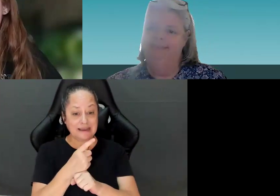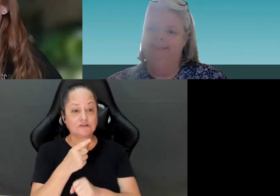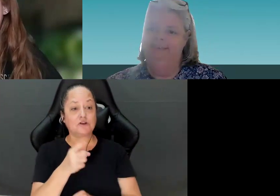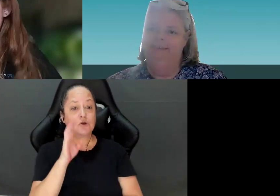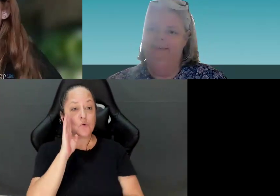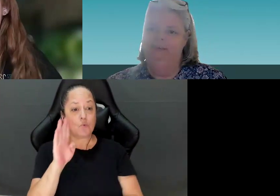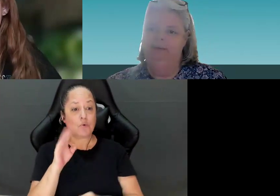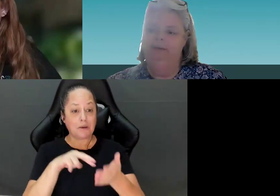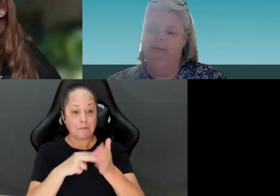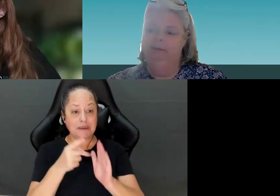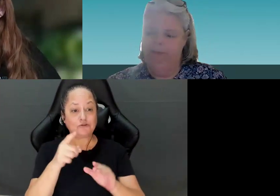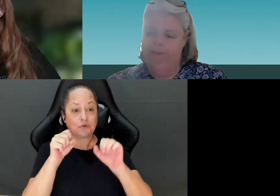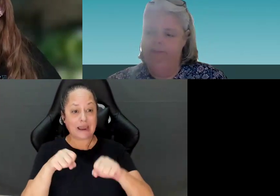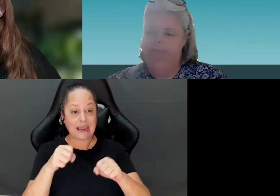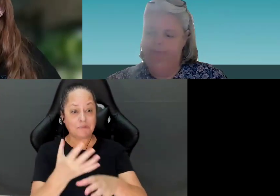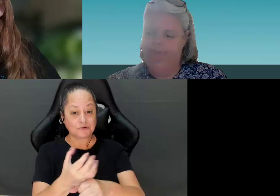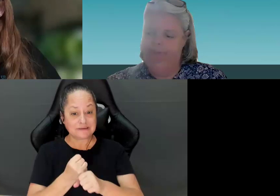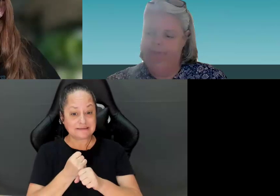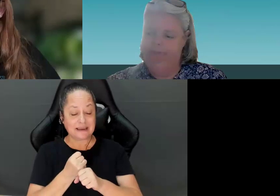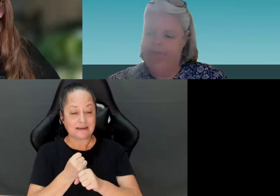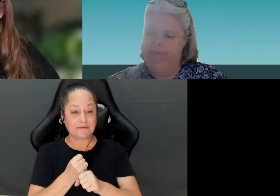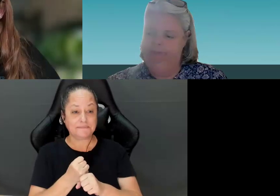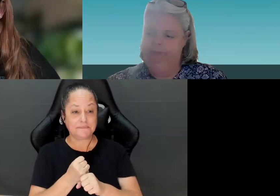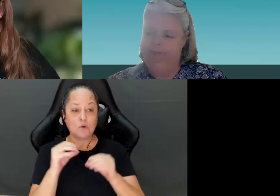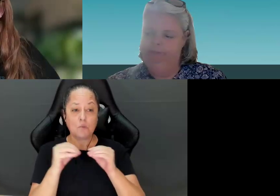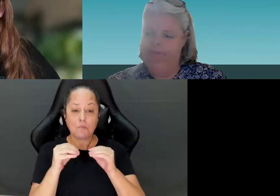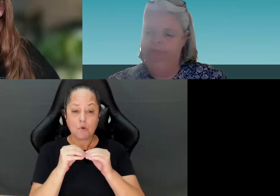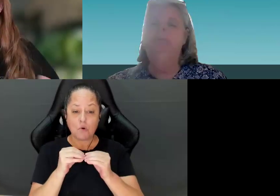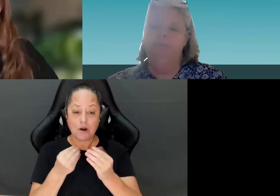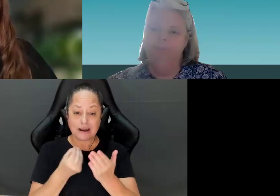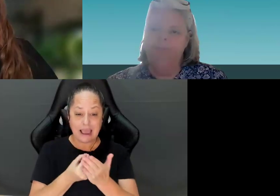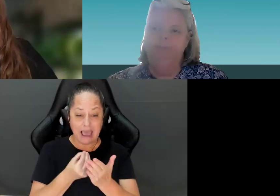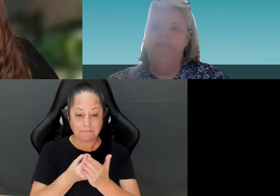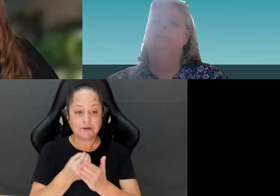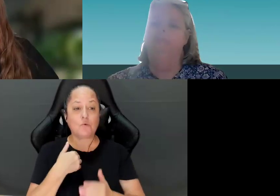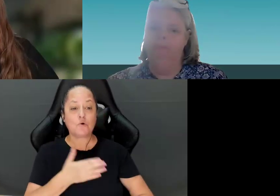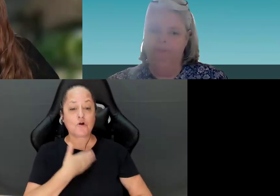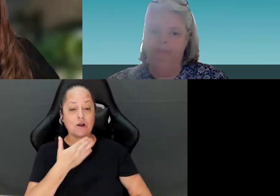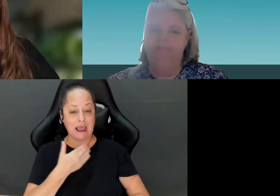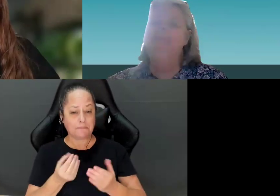to mean you are able to take on more capital, we are happy to provide that.